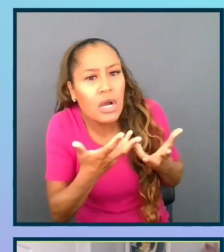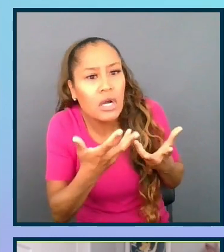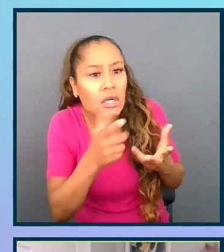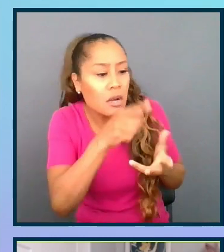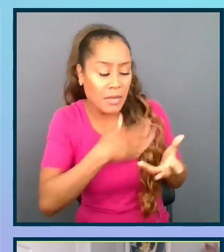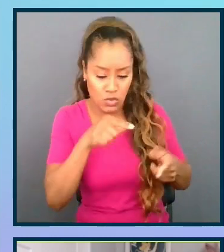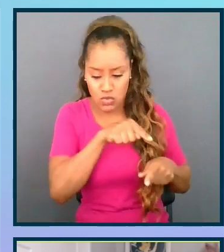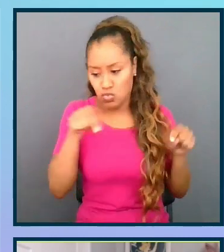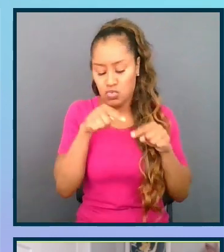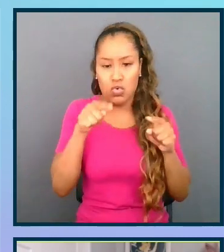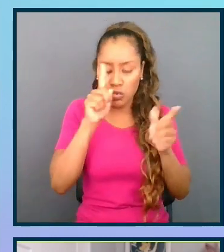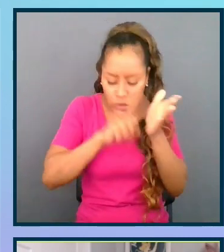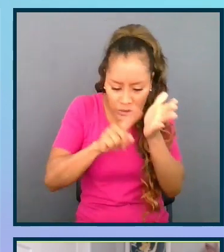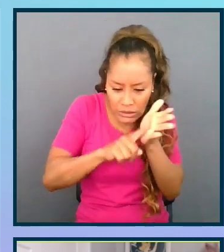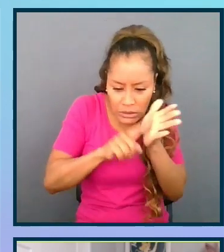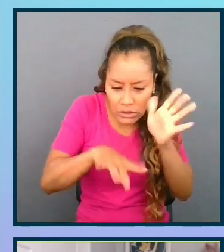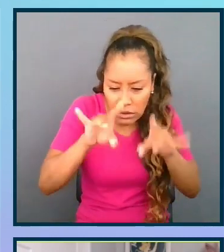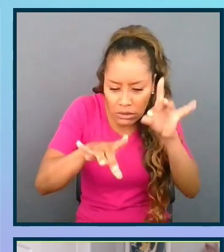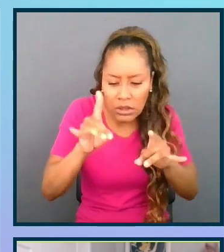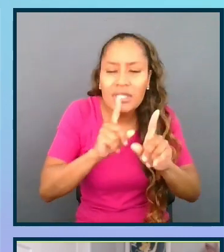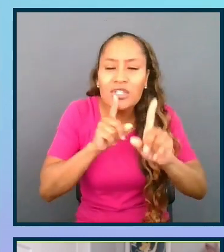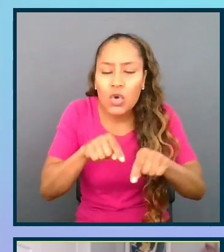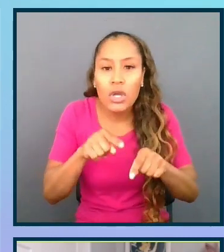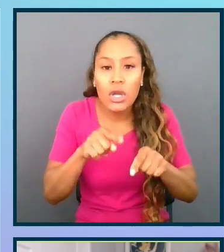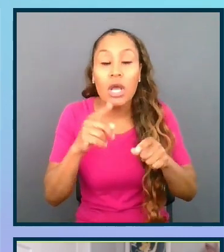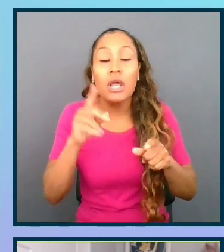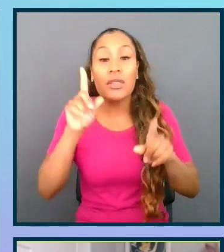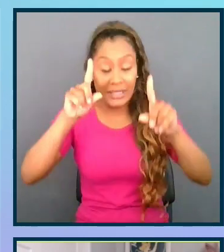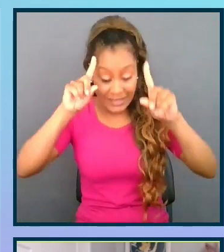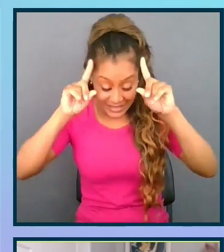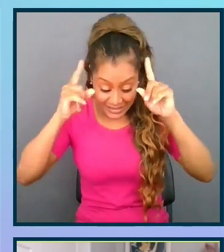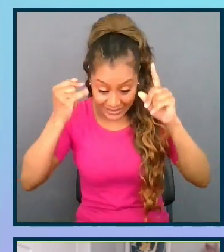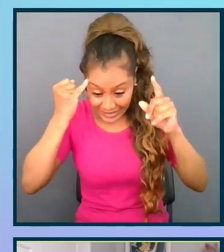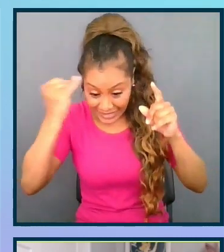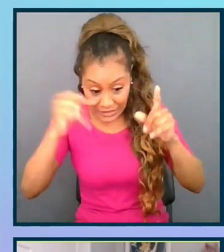ideate on concepts, and test those concepts with users.